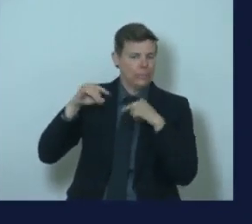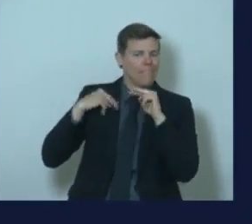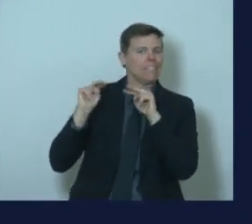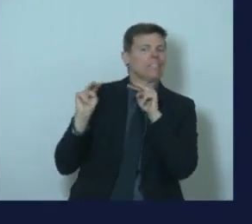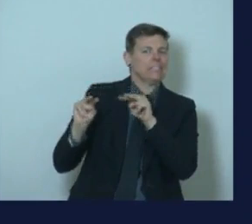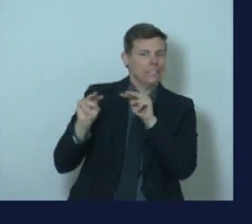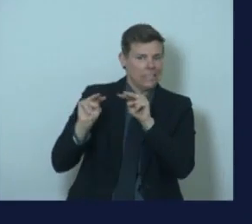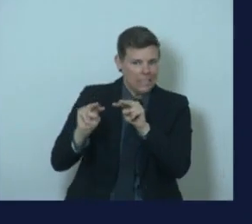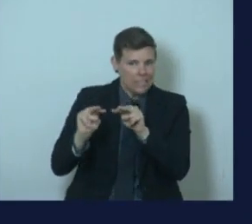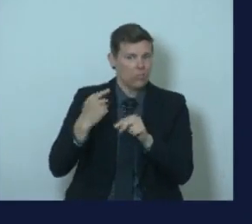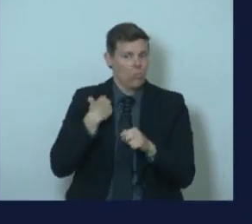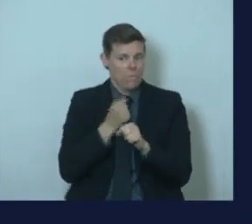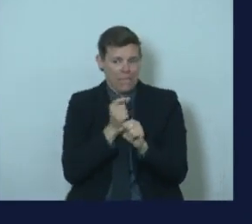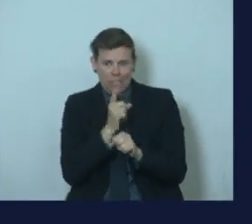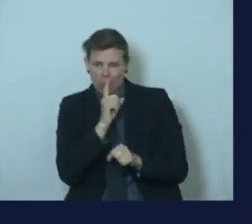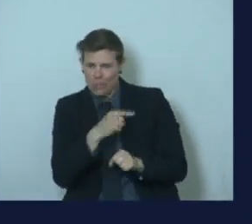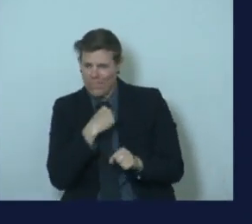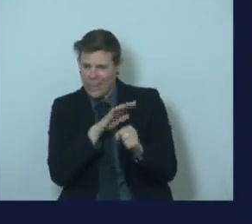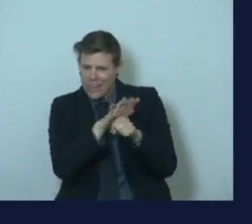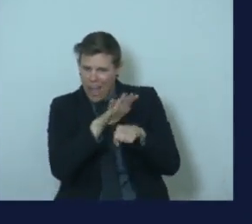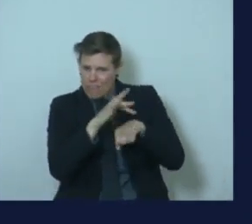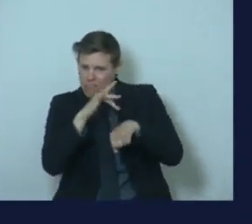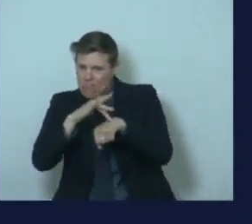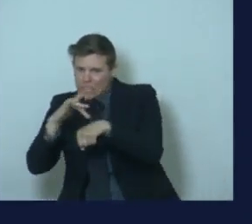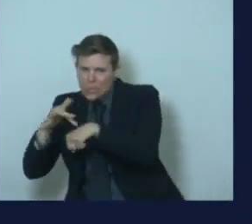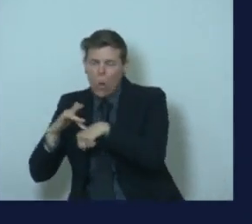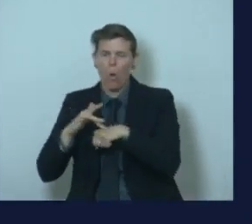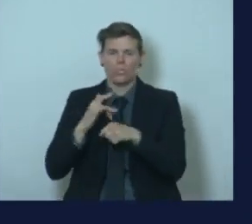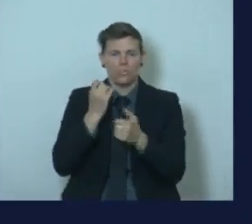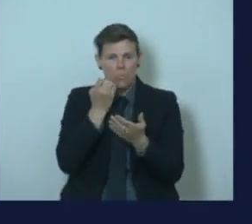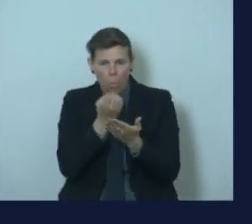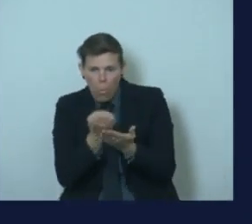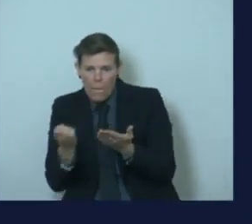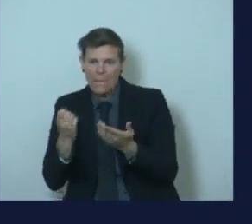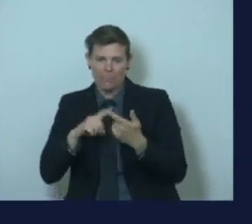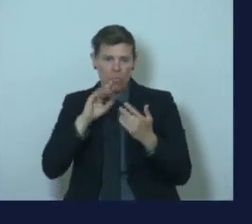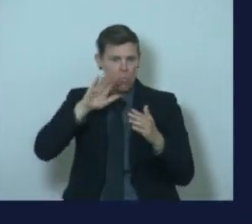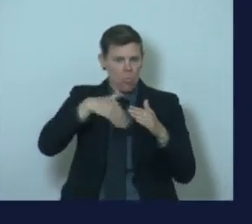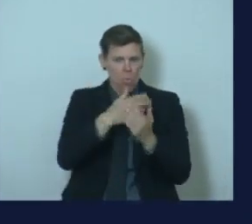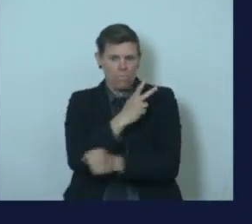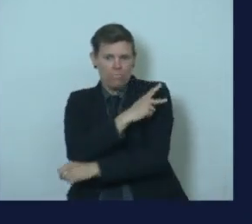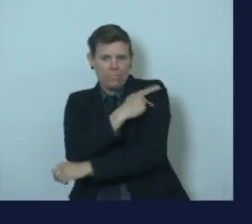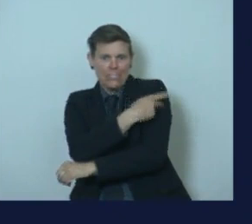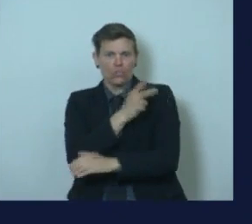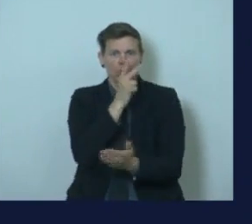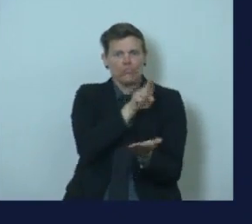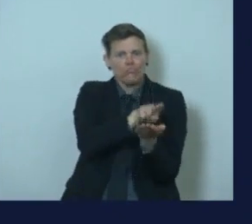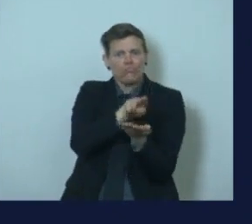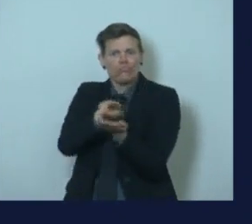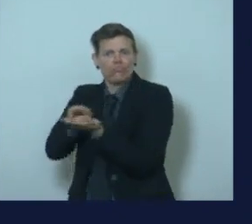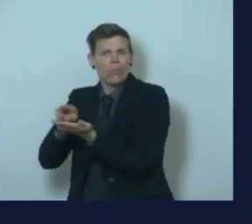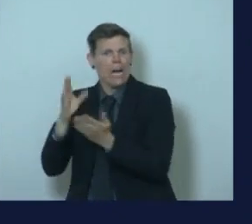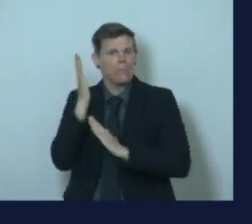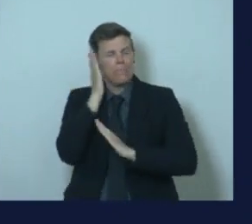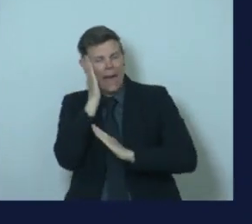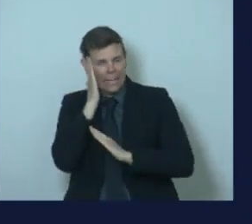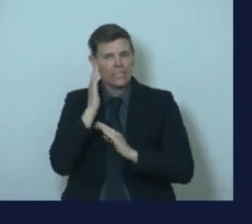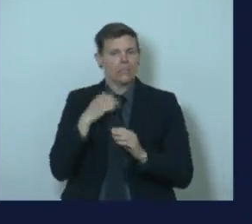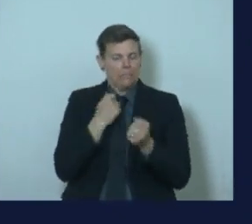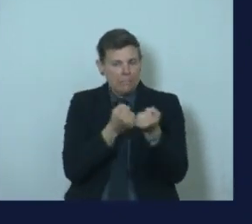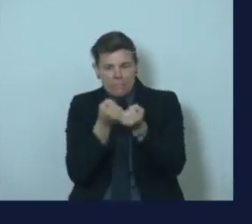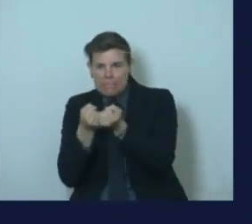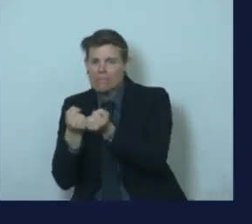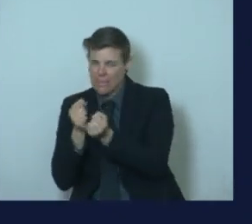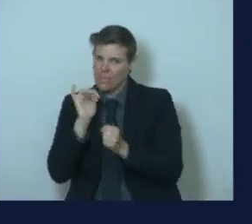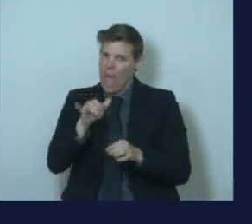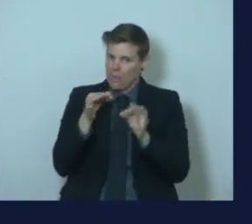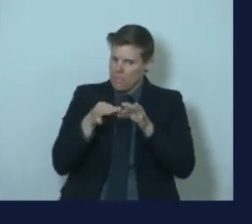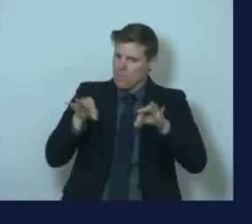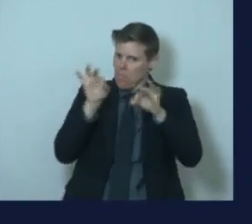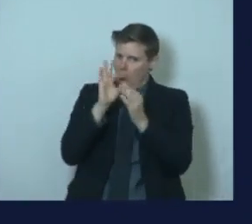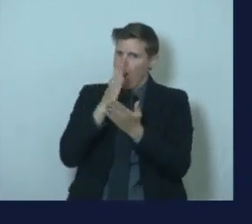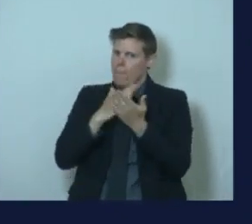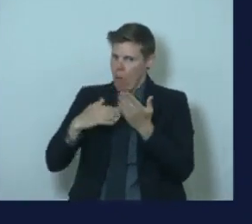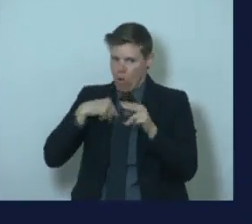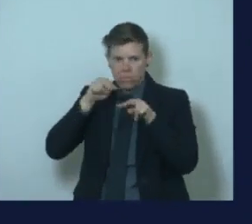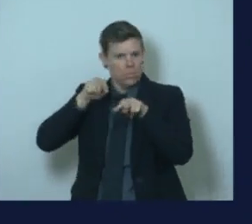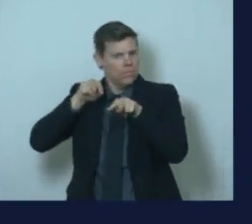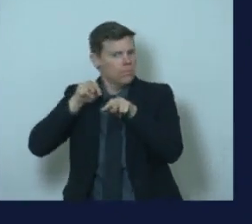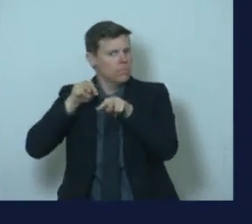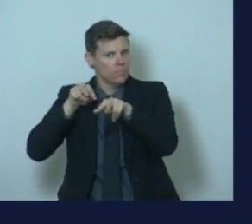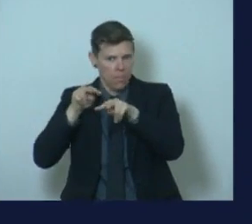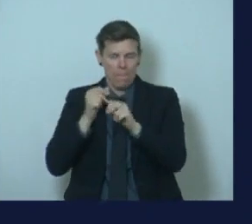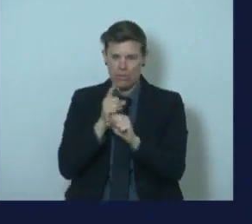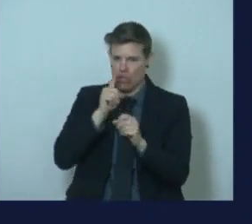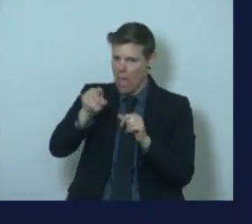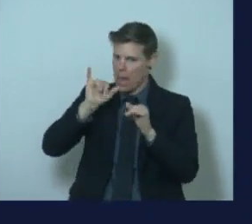WE HAVE TO PAY ATTENTION IN WE SHOULD TO THE HEALTH CARE CAPACITY AND MAKE SURE WE HAVE ACCESS TO THE EQUIPMENT AND WE CAN MEET THE NEEDS OF ALL PATIENTS.